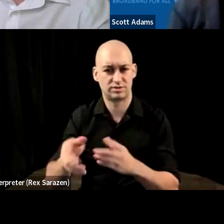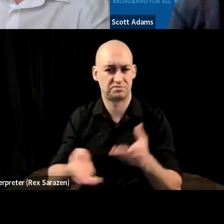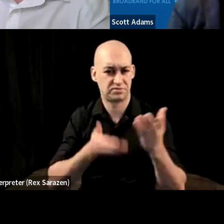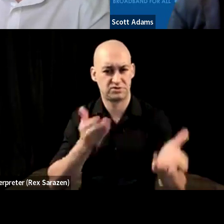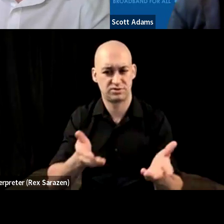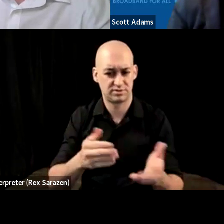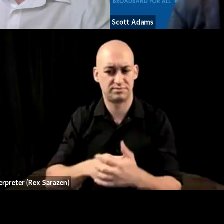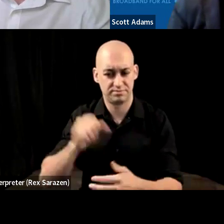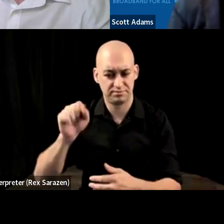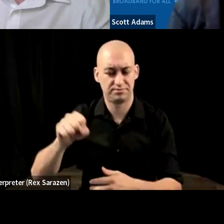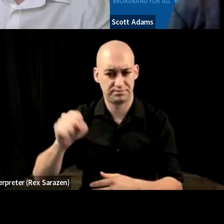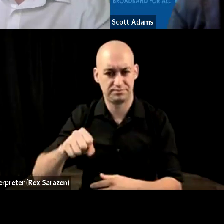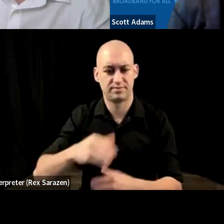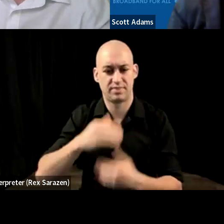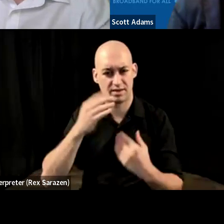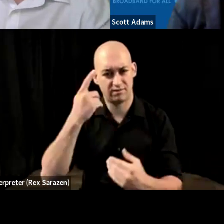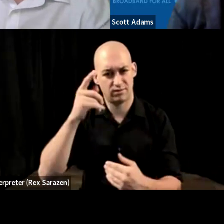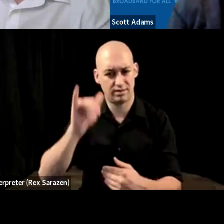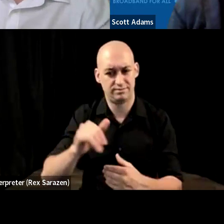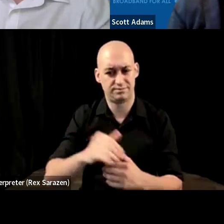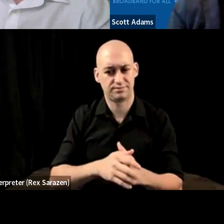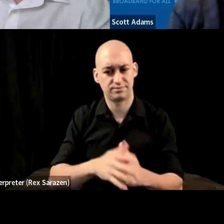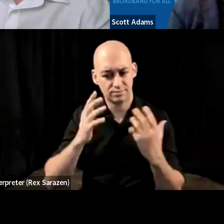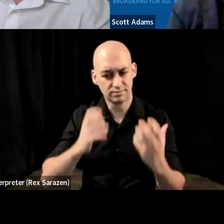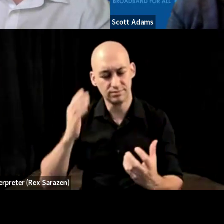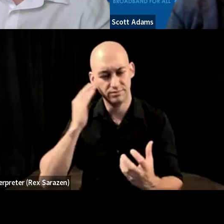Yeah, and Cole, thank you for that and we do want to know that, is part of the